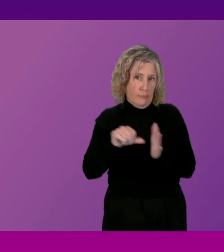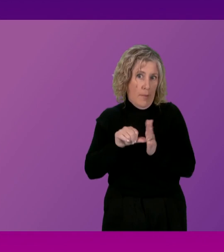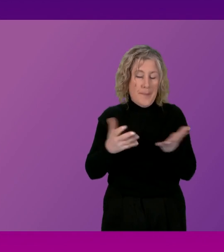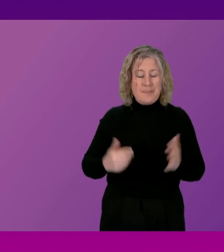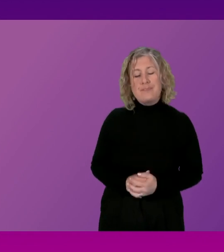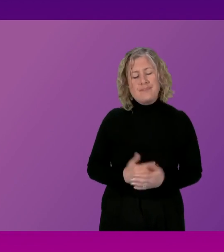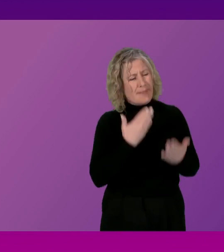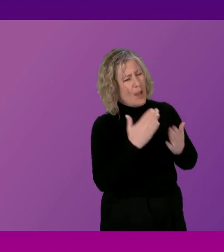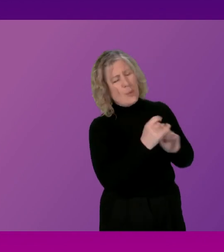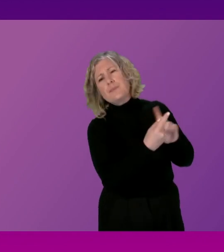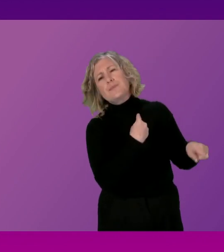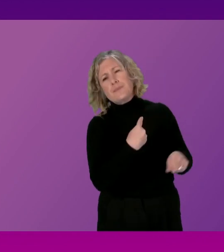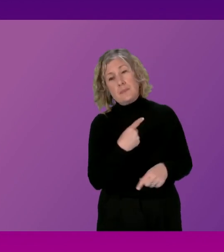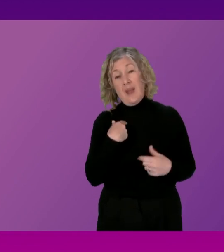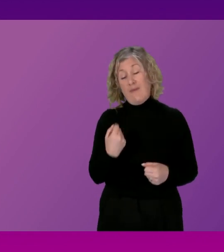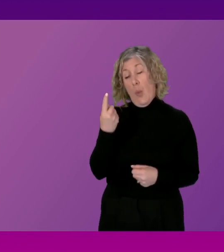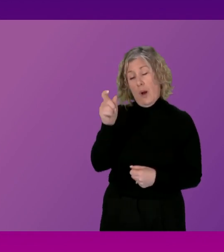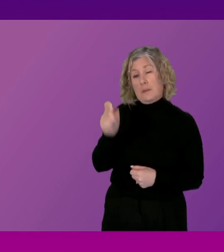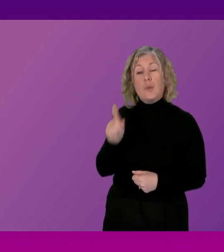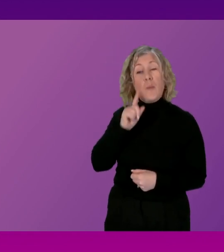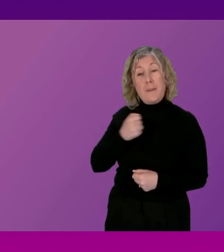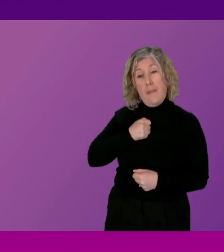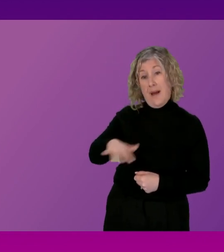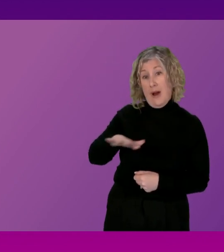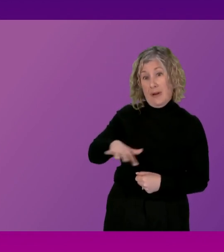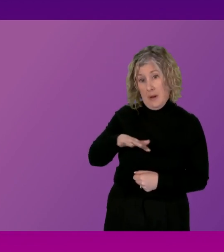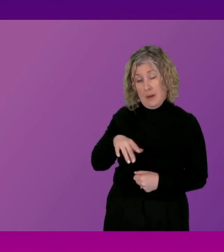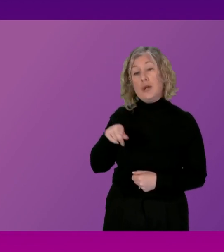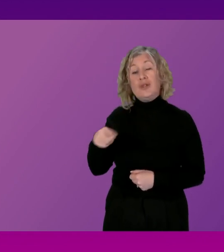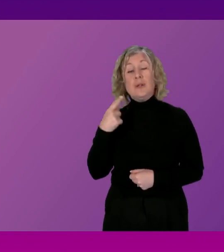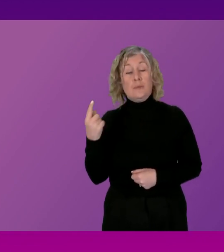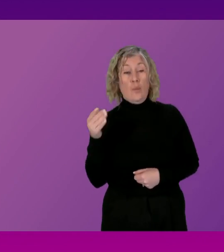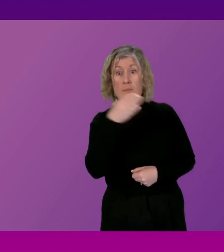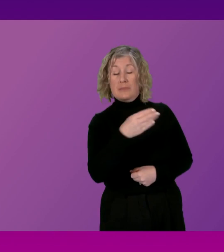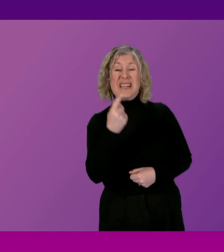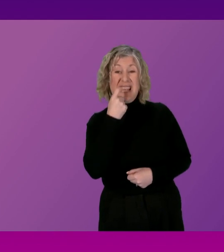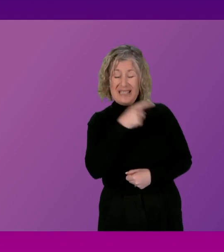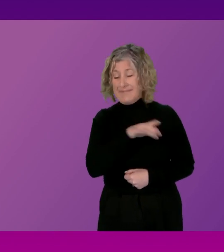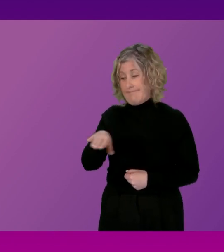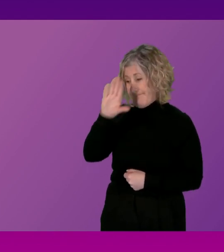My constituent Claire was informed that her dentist would be privatised from January and